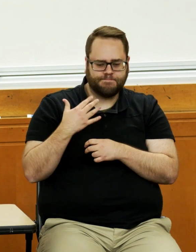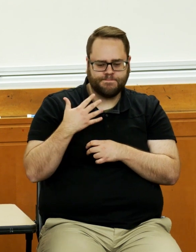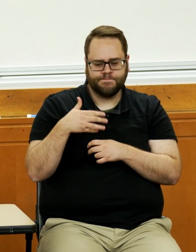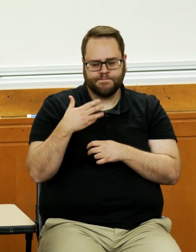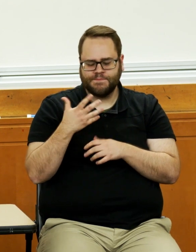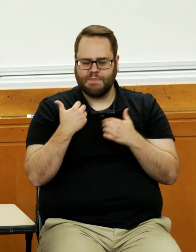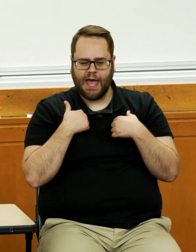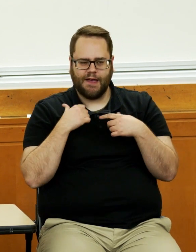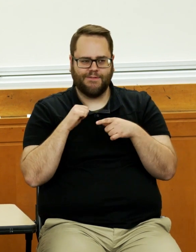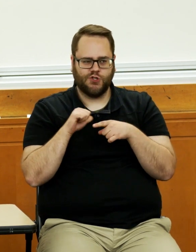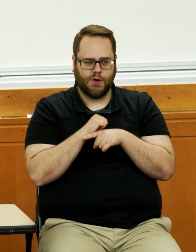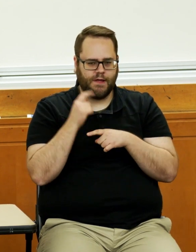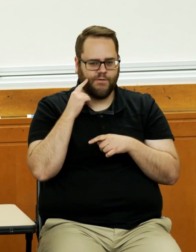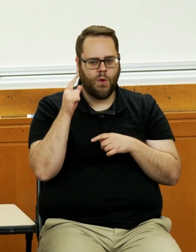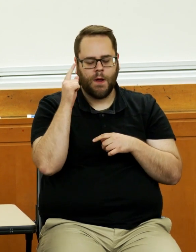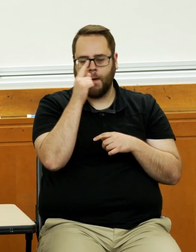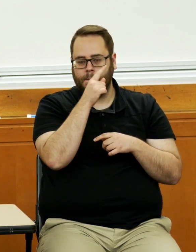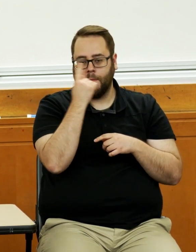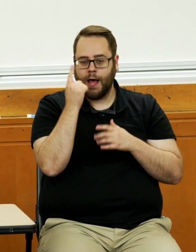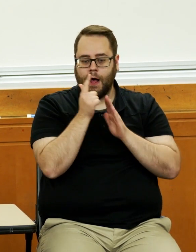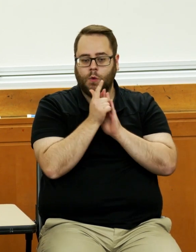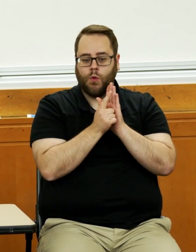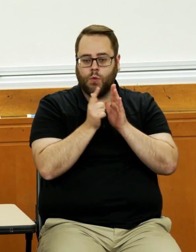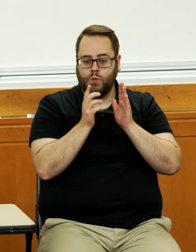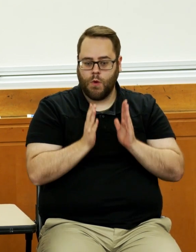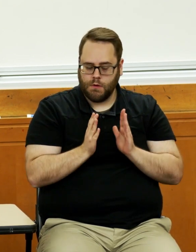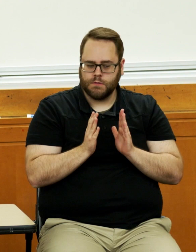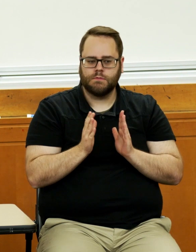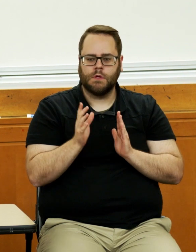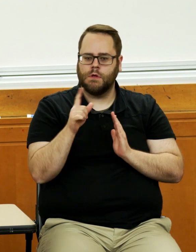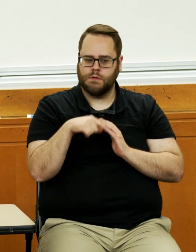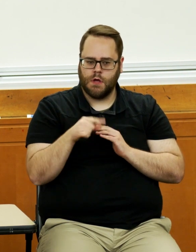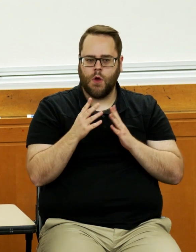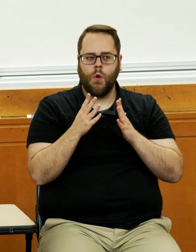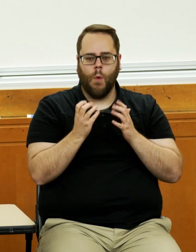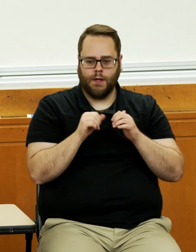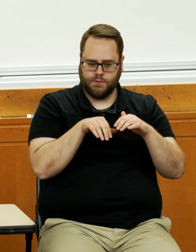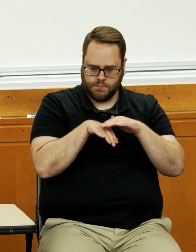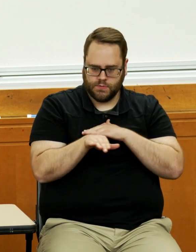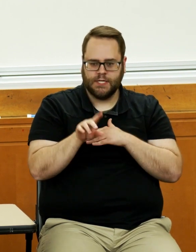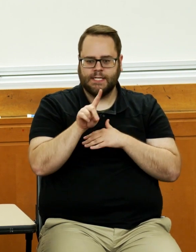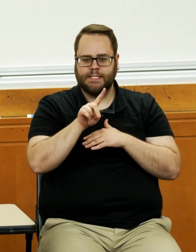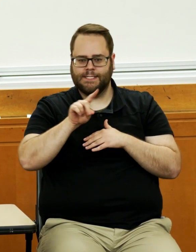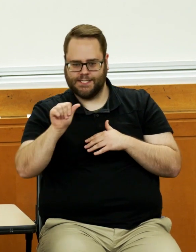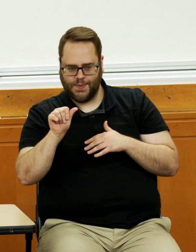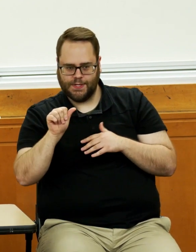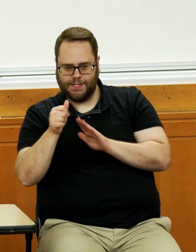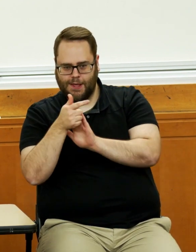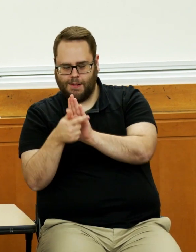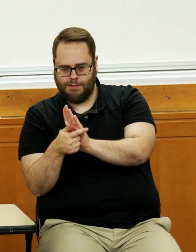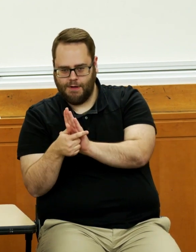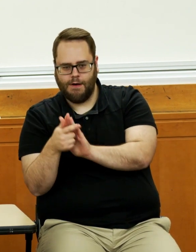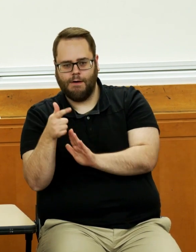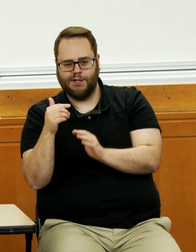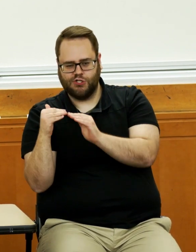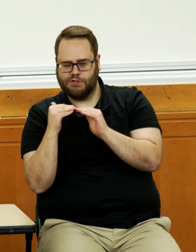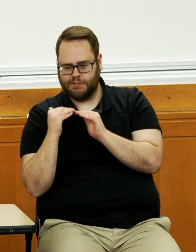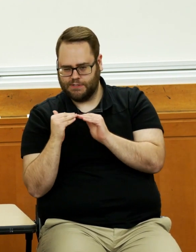training for black lawyers who want to go into the disability side of law and justice. Do you